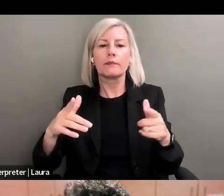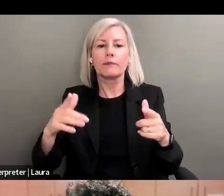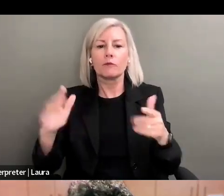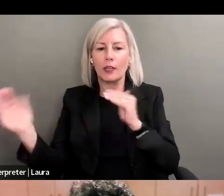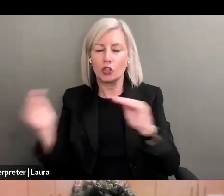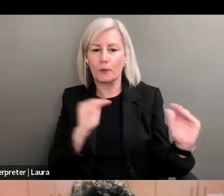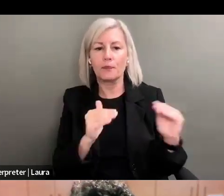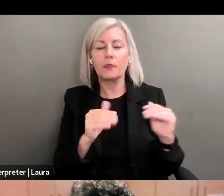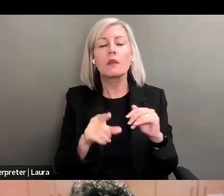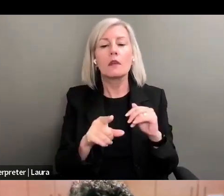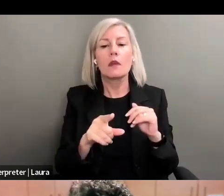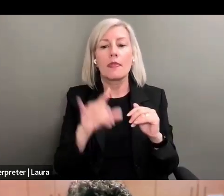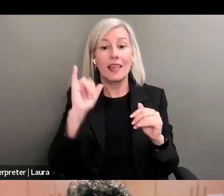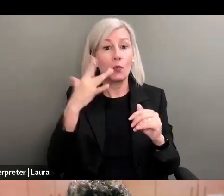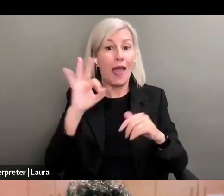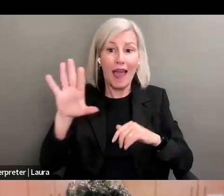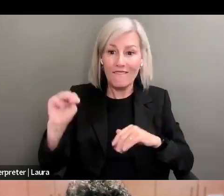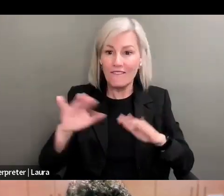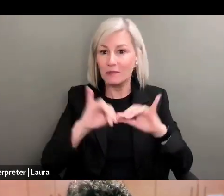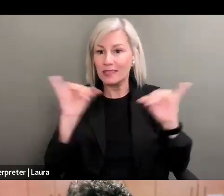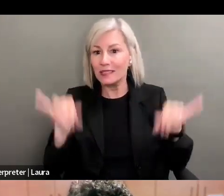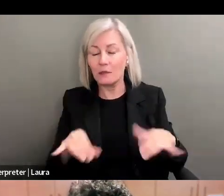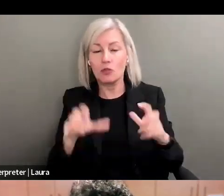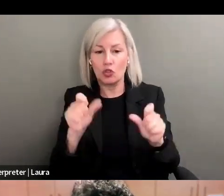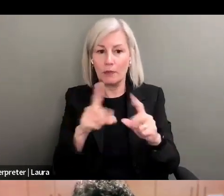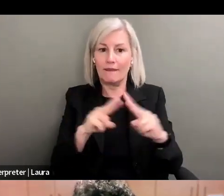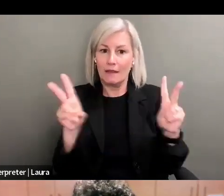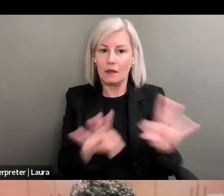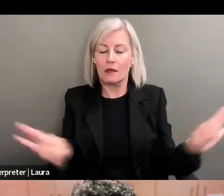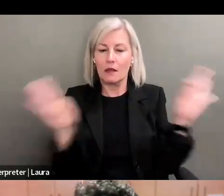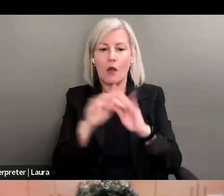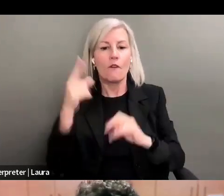remote microphones are so important and vital for student success.